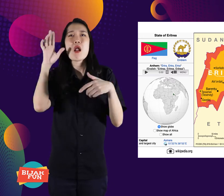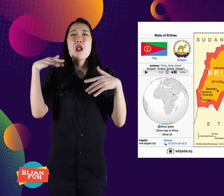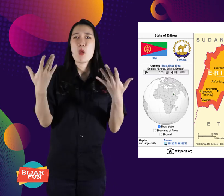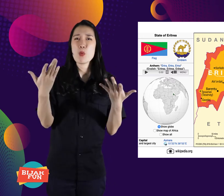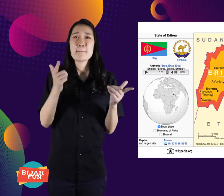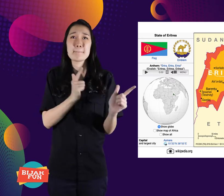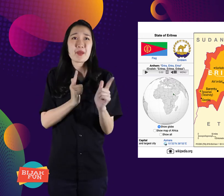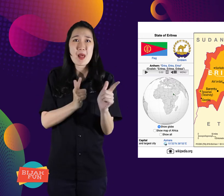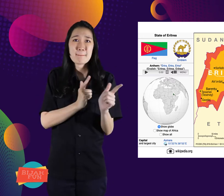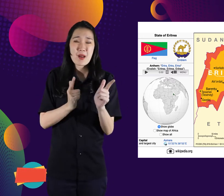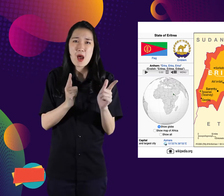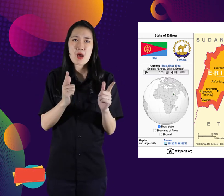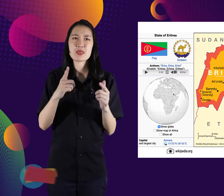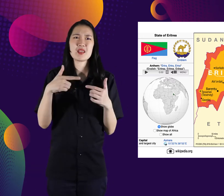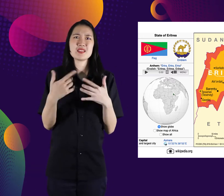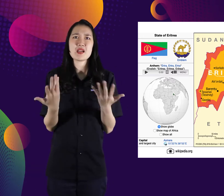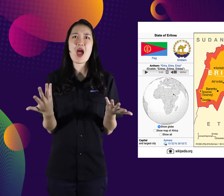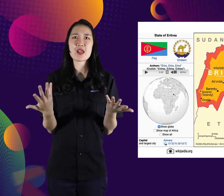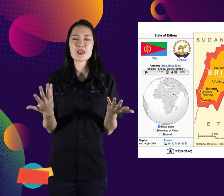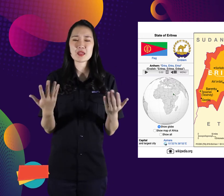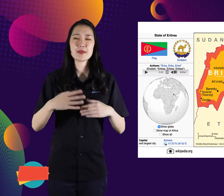and then a war broke out